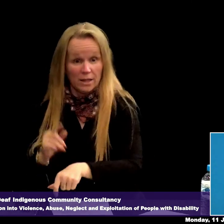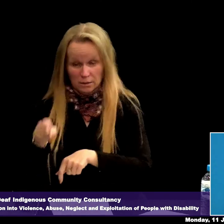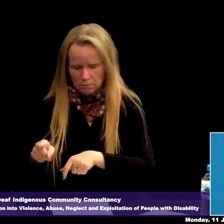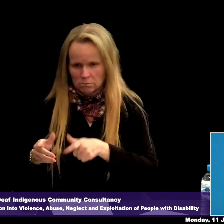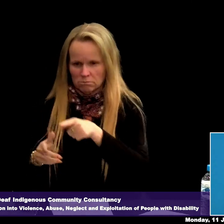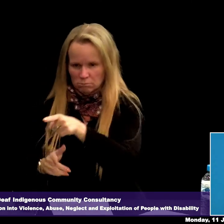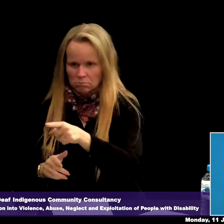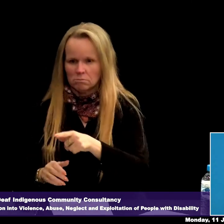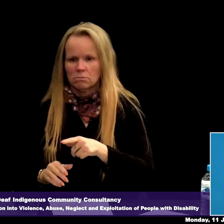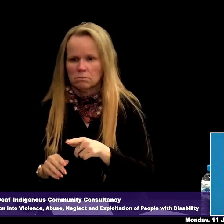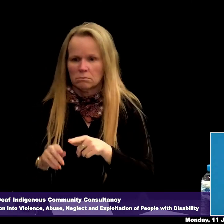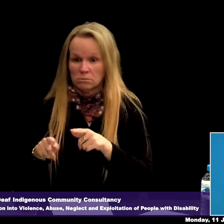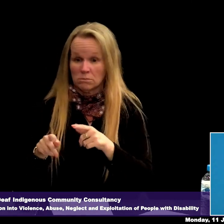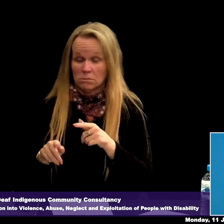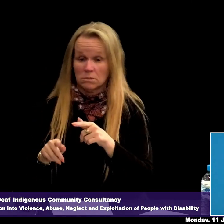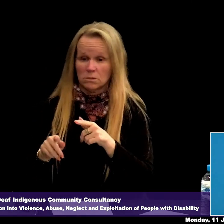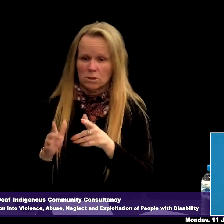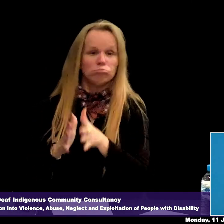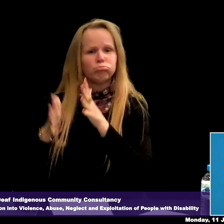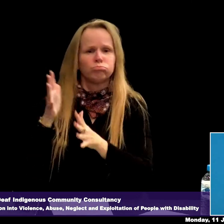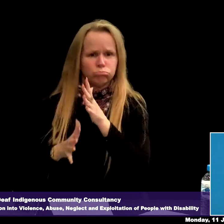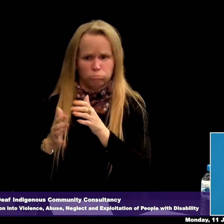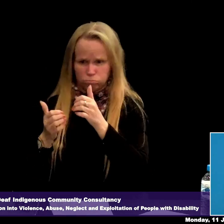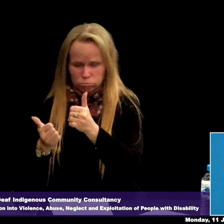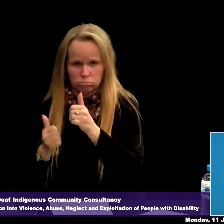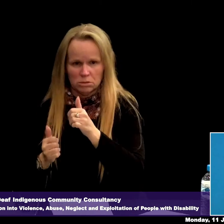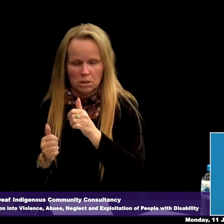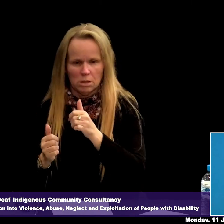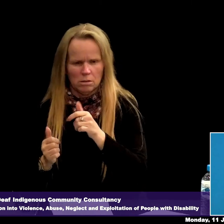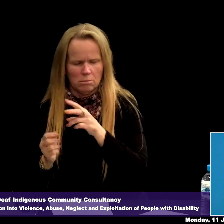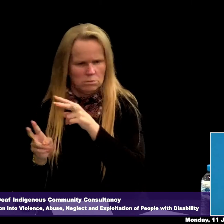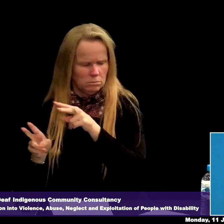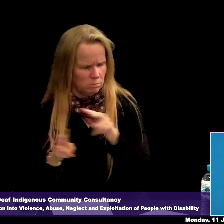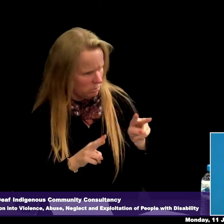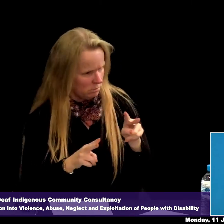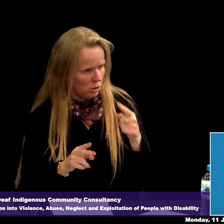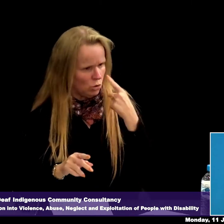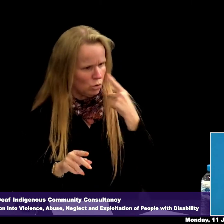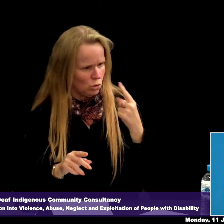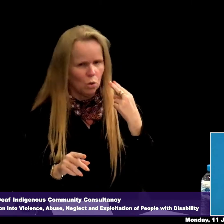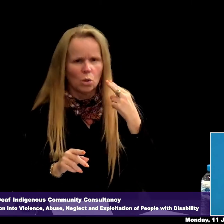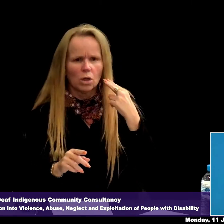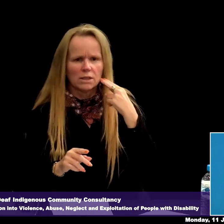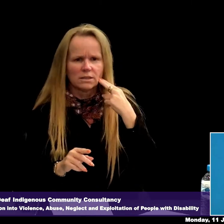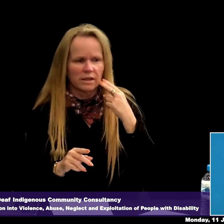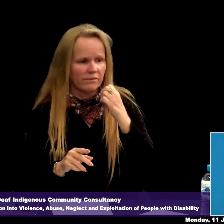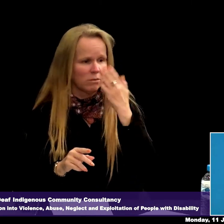So I saw my client first, the Deaf Aboriginal woman that I was there to work with, and we established communication with each other.